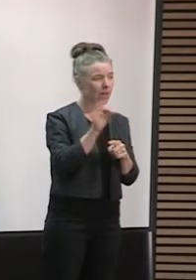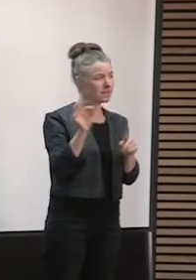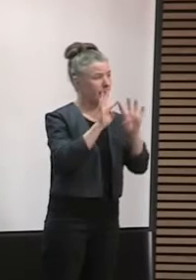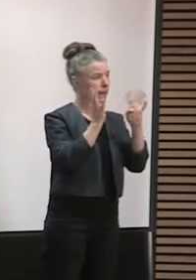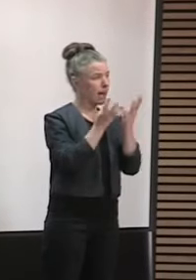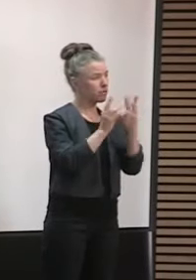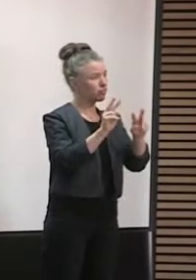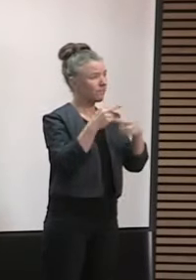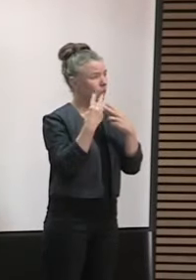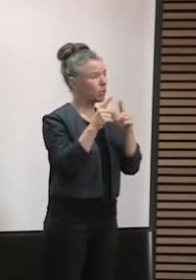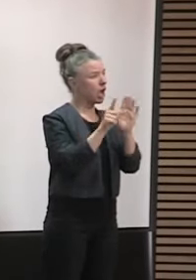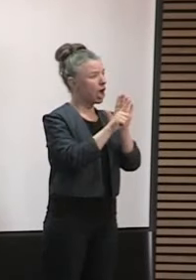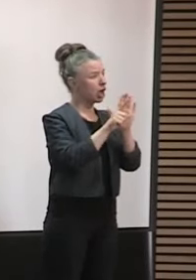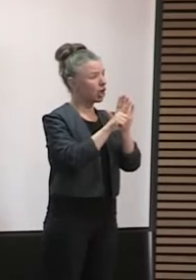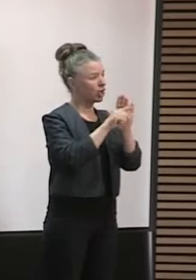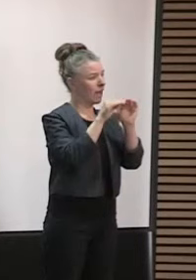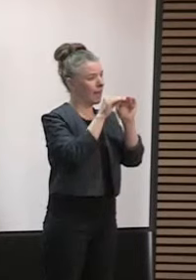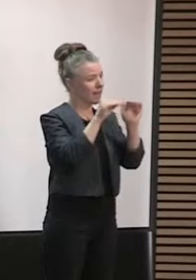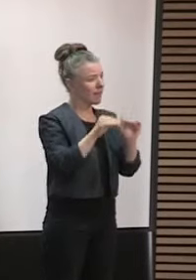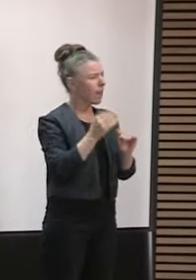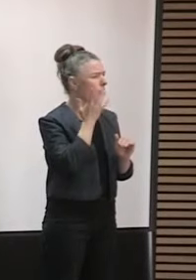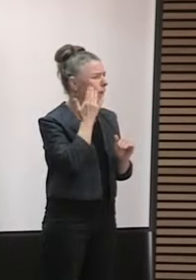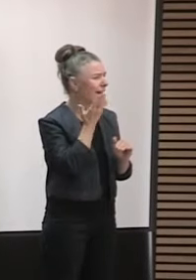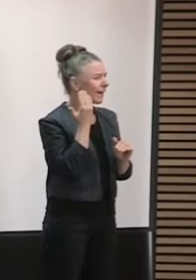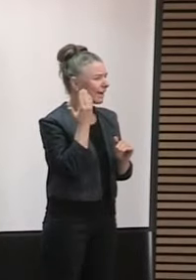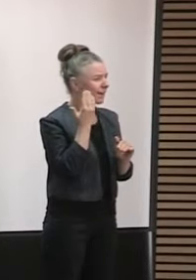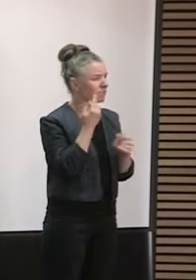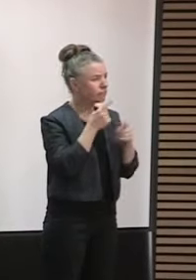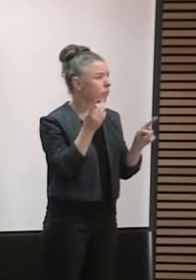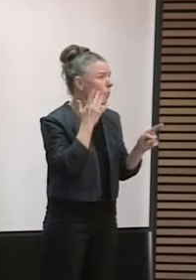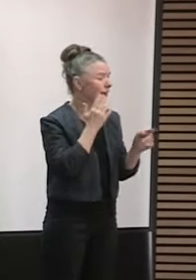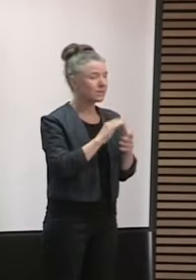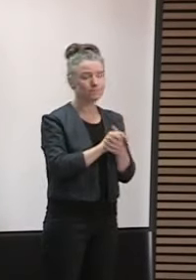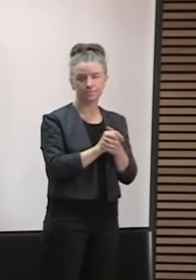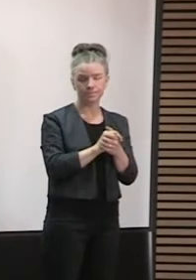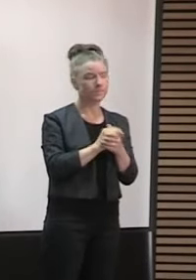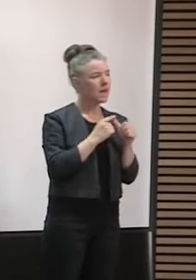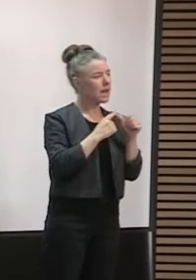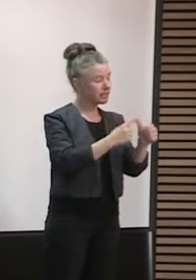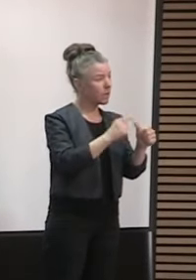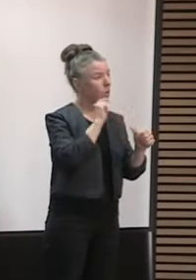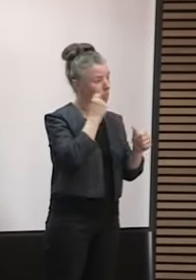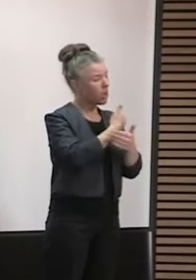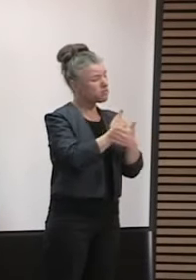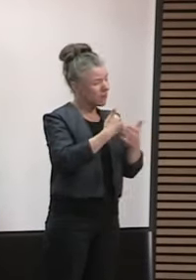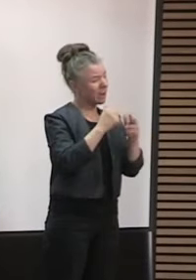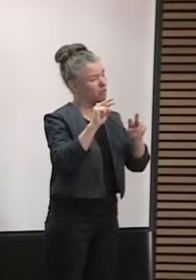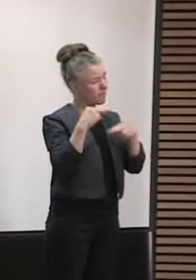cases. There was the original general practitioner and that grouping which came up quite